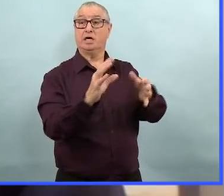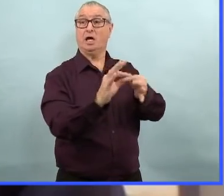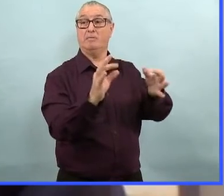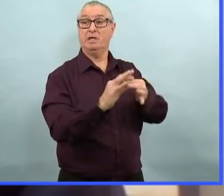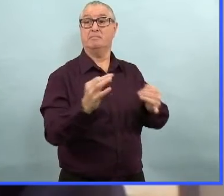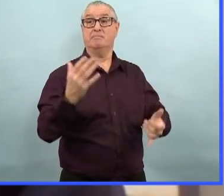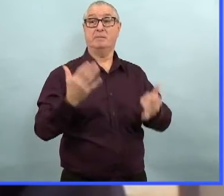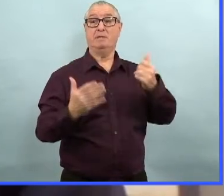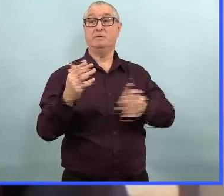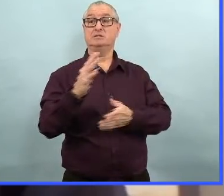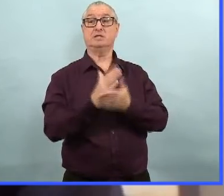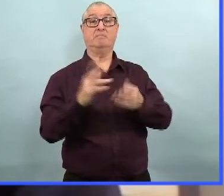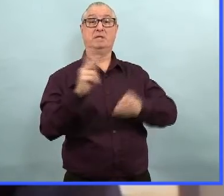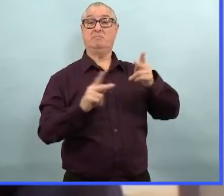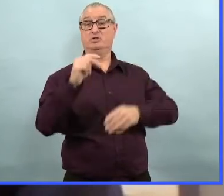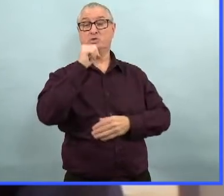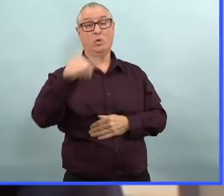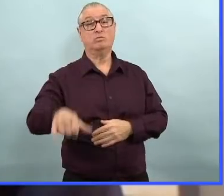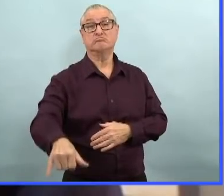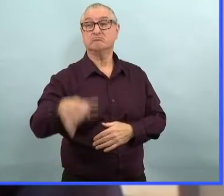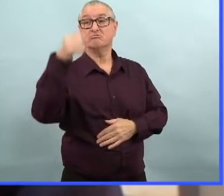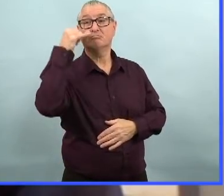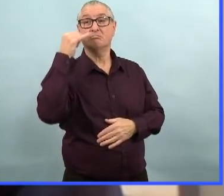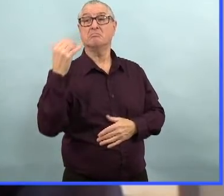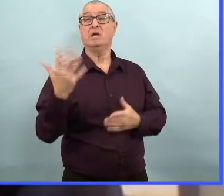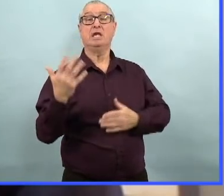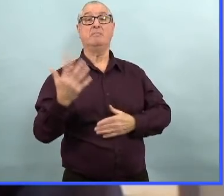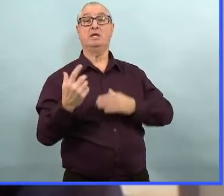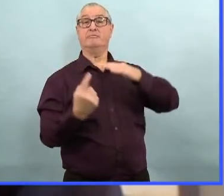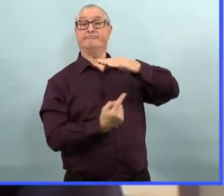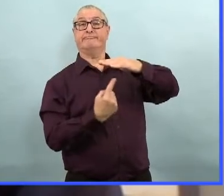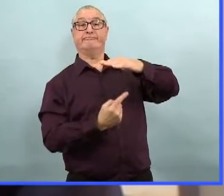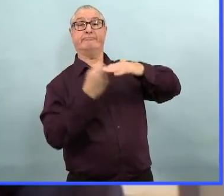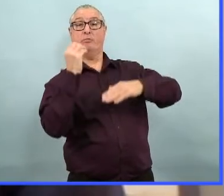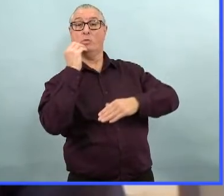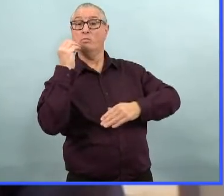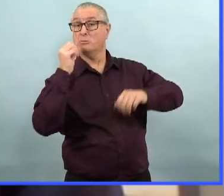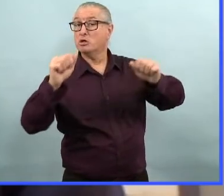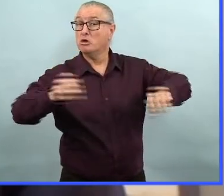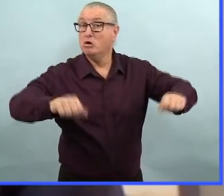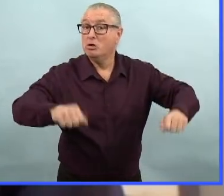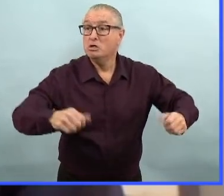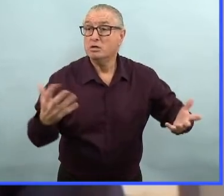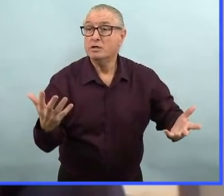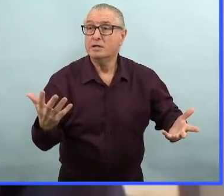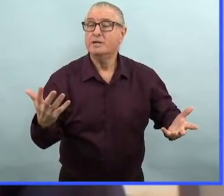they're at home isolating but we've seen a higher proportion of that and in that that varies a lot